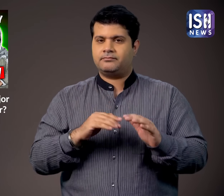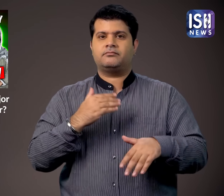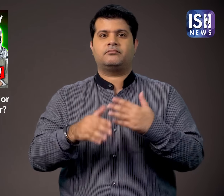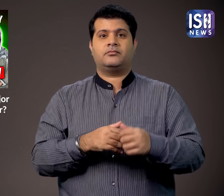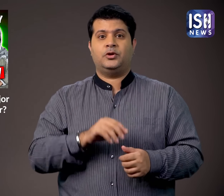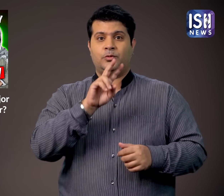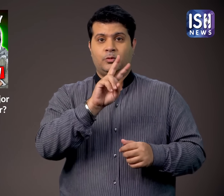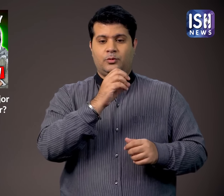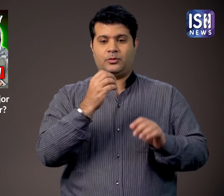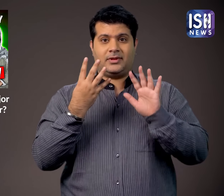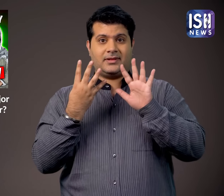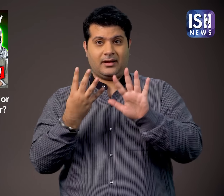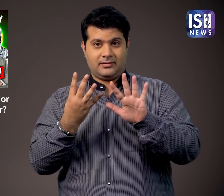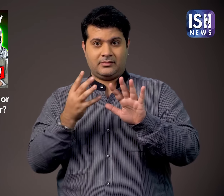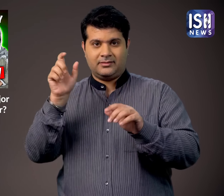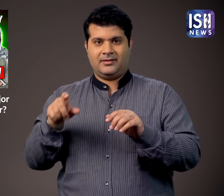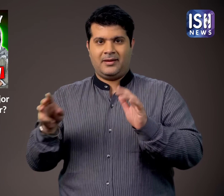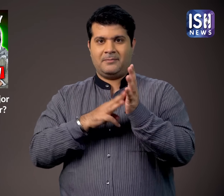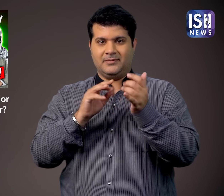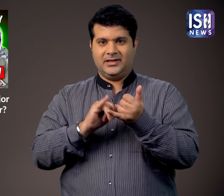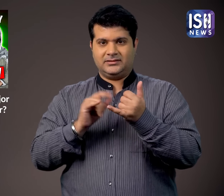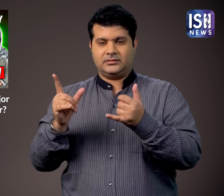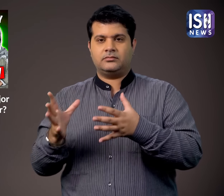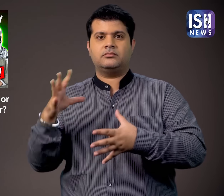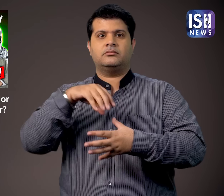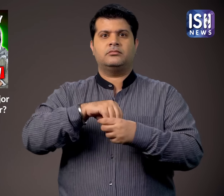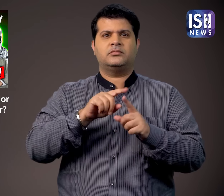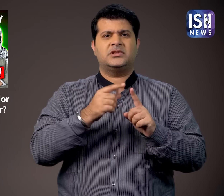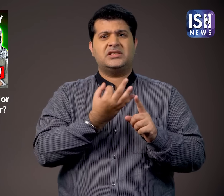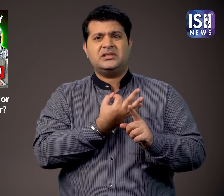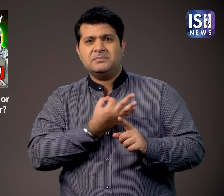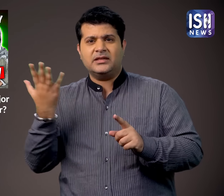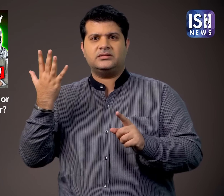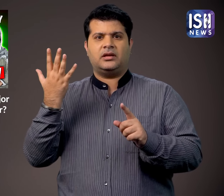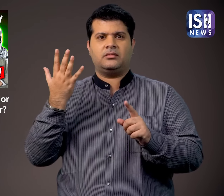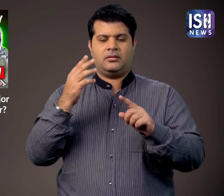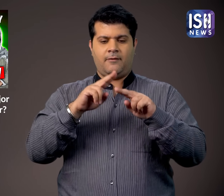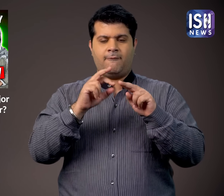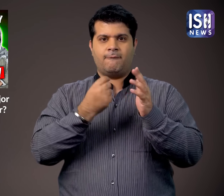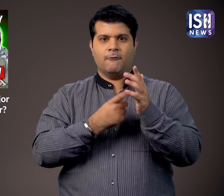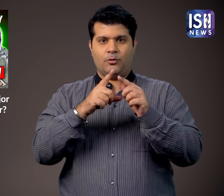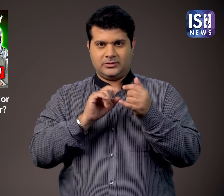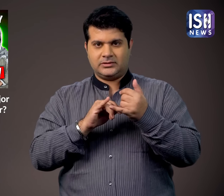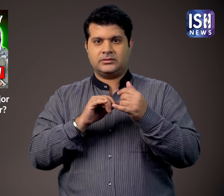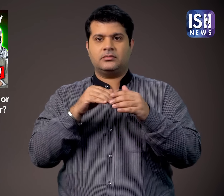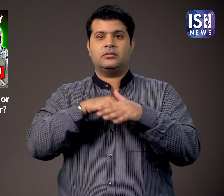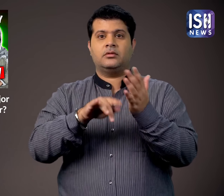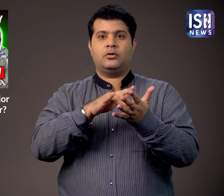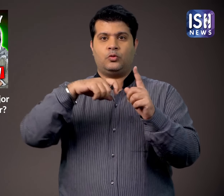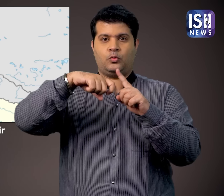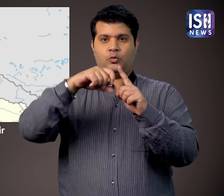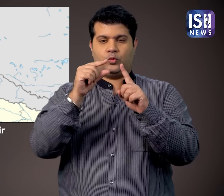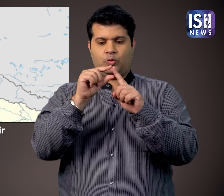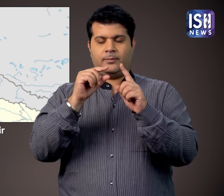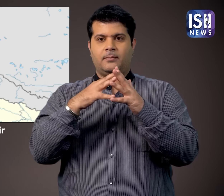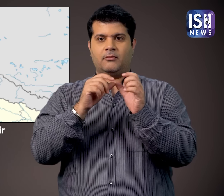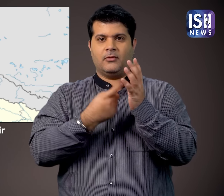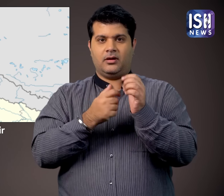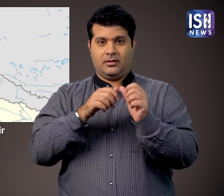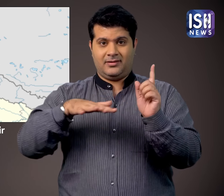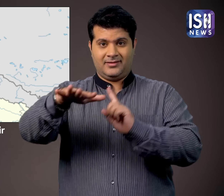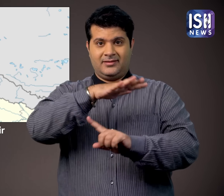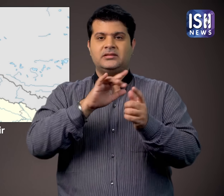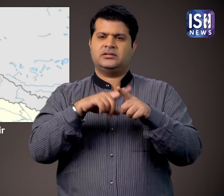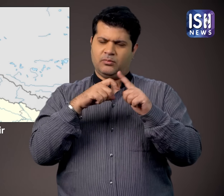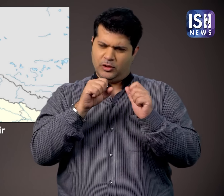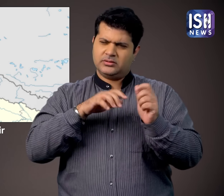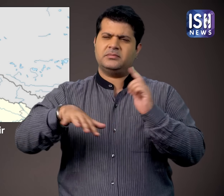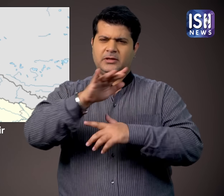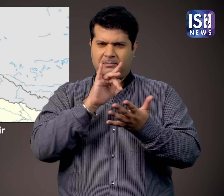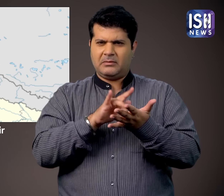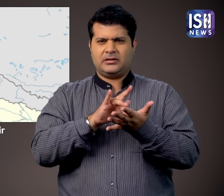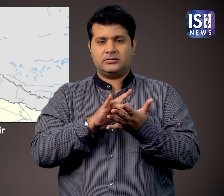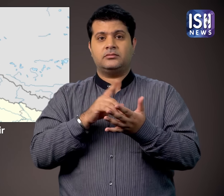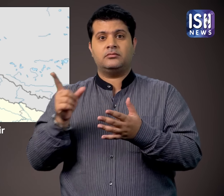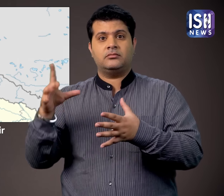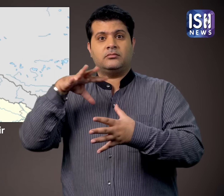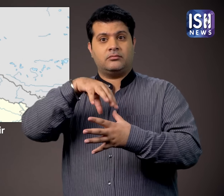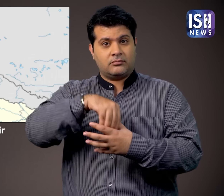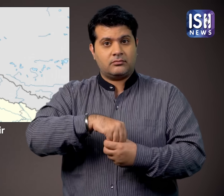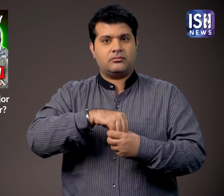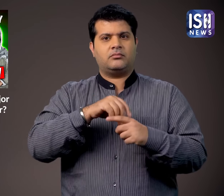In 2009, Major Sharma was deployed with a Special Forces unit in Kupwara, Jammu and Kashmir.